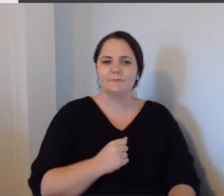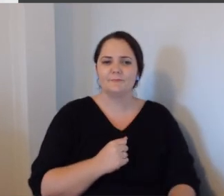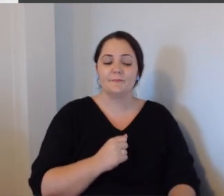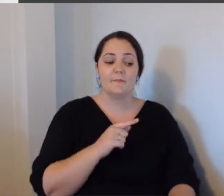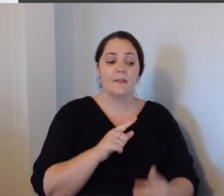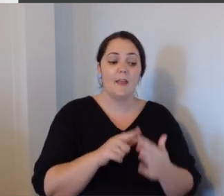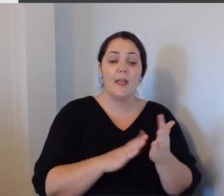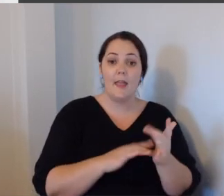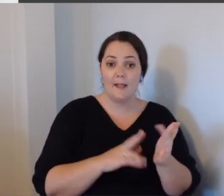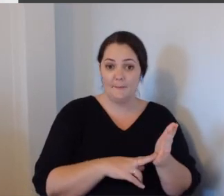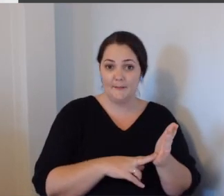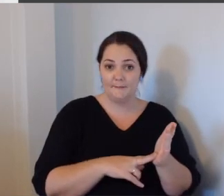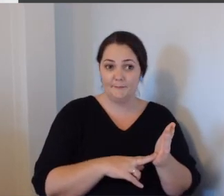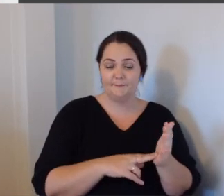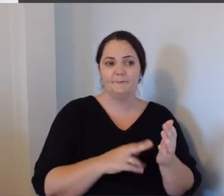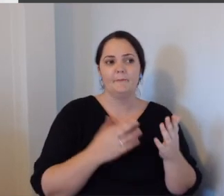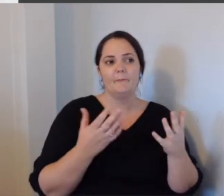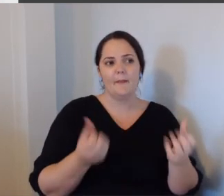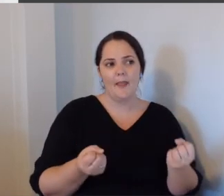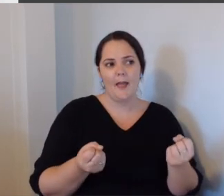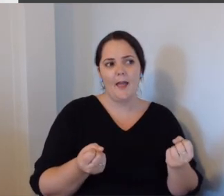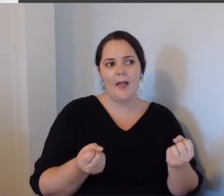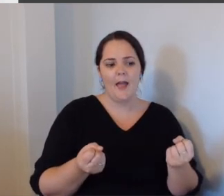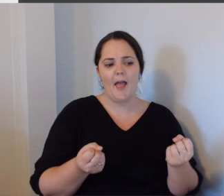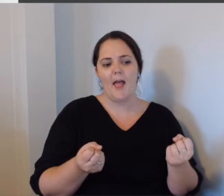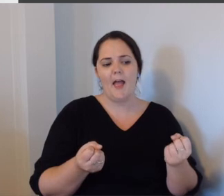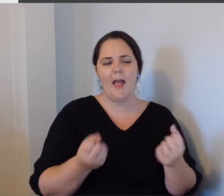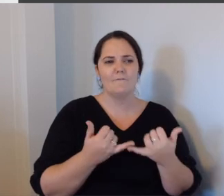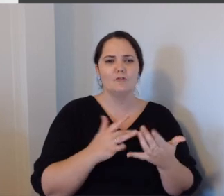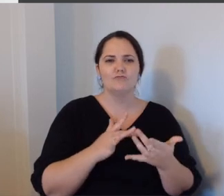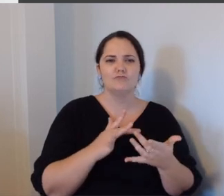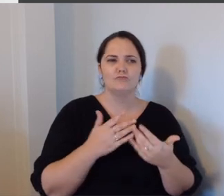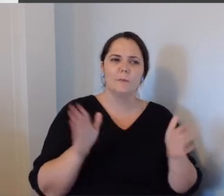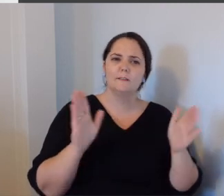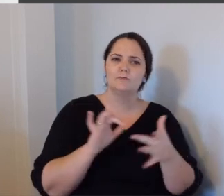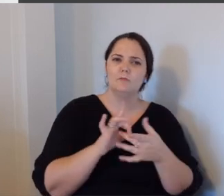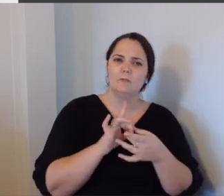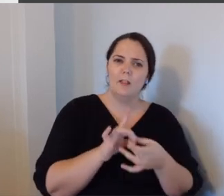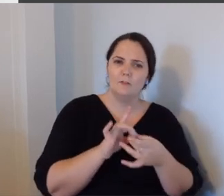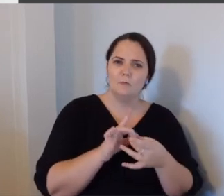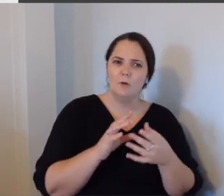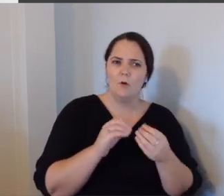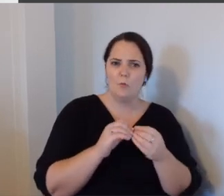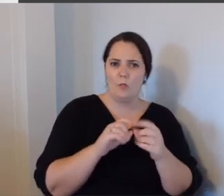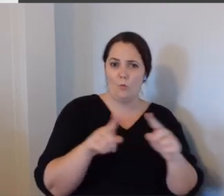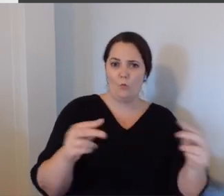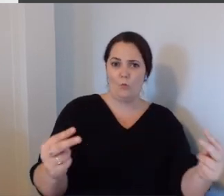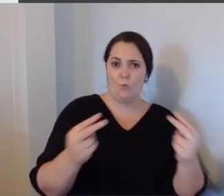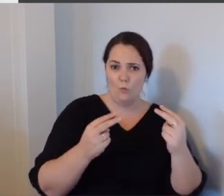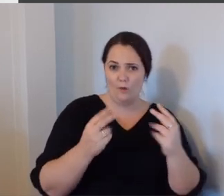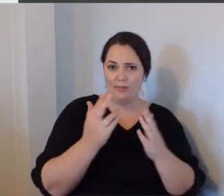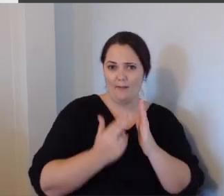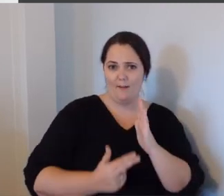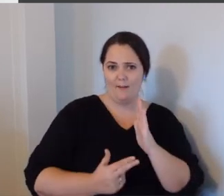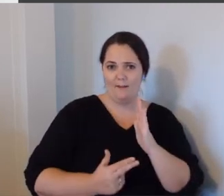and sets up intimate or confessional relationships with the spectator and the inability to separate